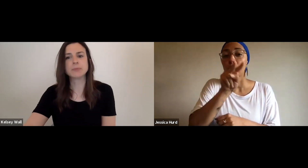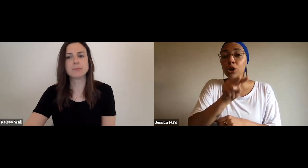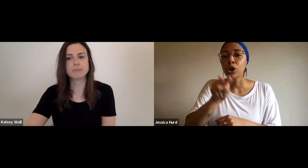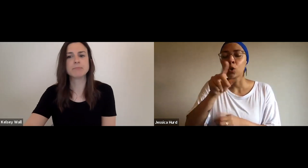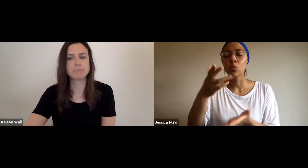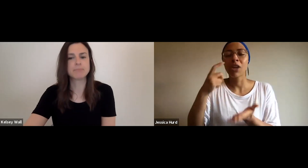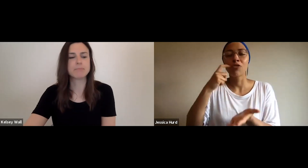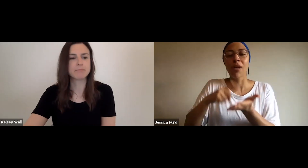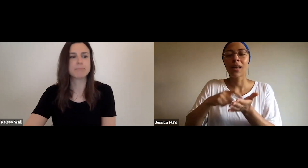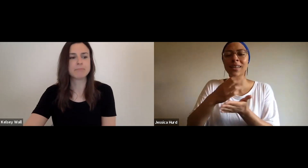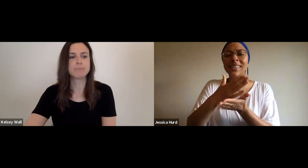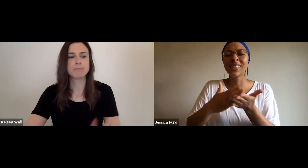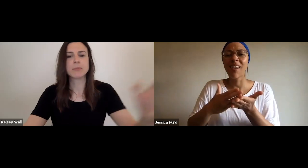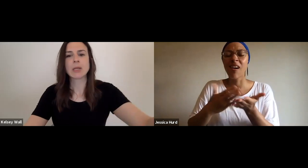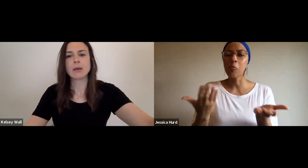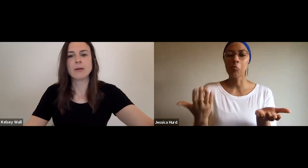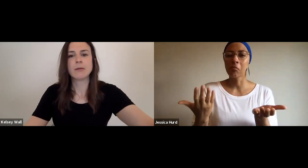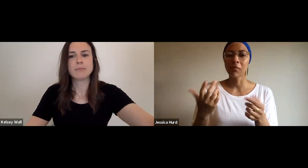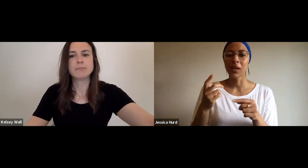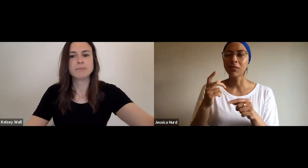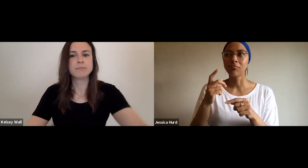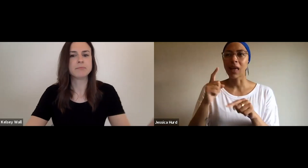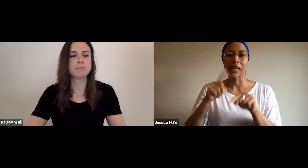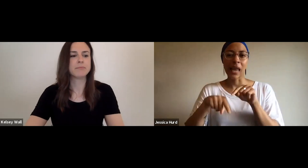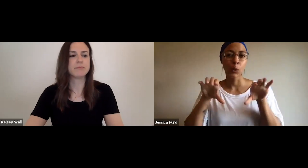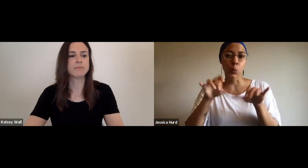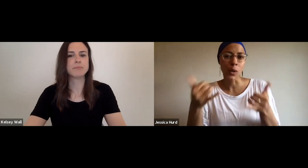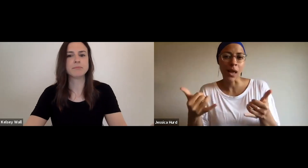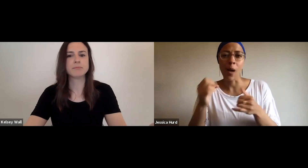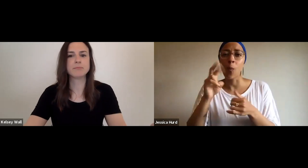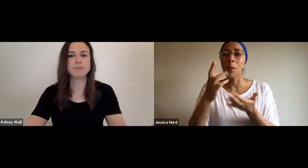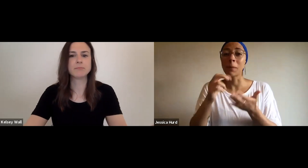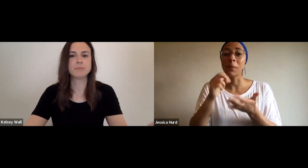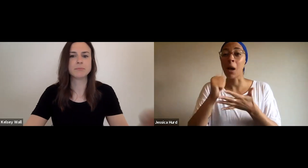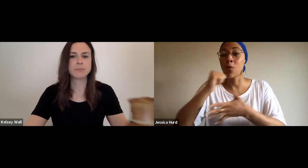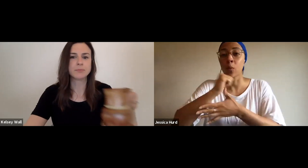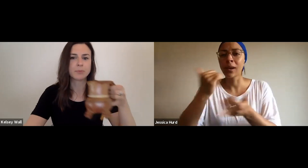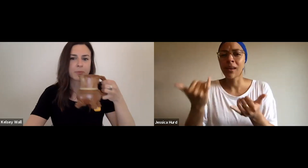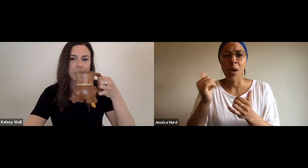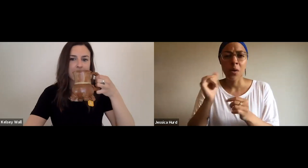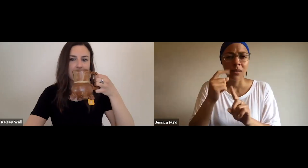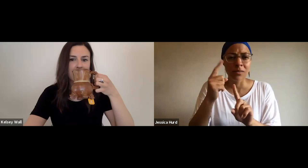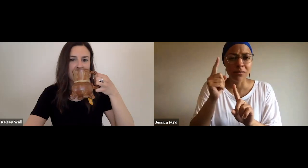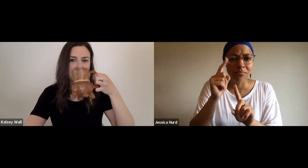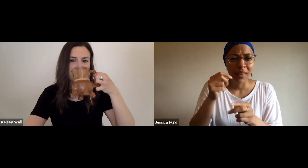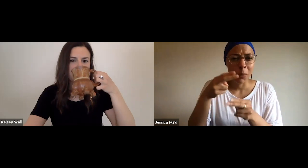related to COVID-19, if you look at this wheel, you'll recognize and realize that some of the things that are on there now